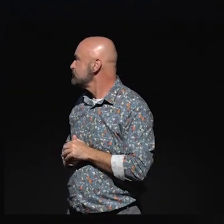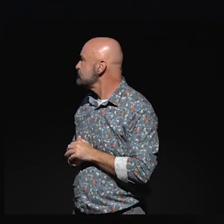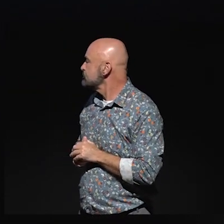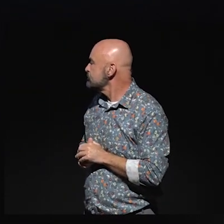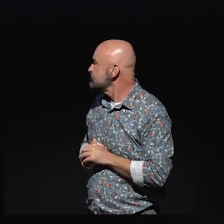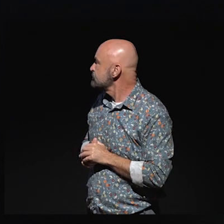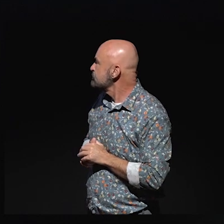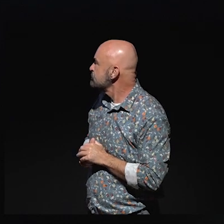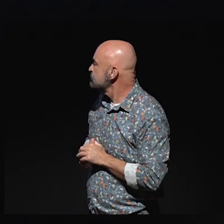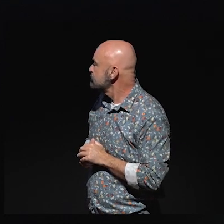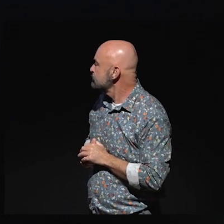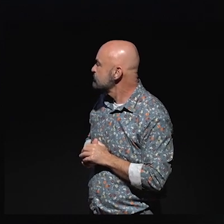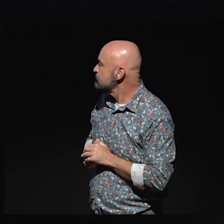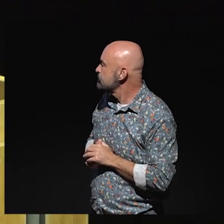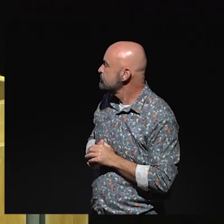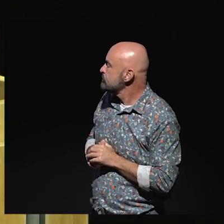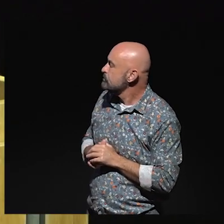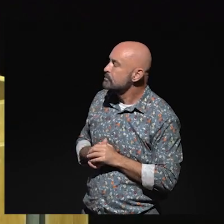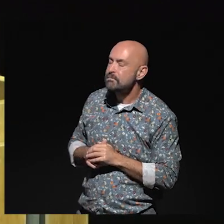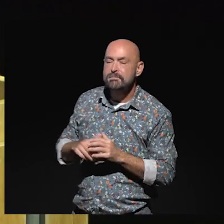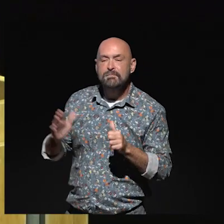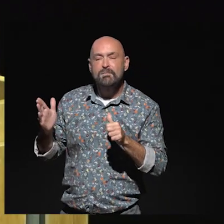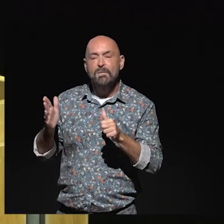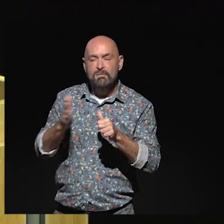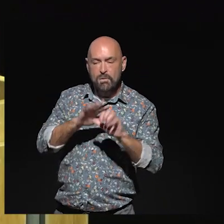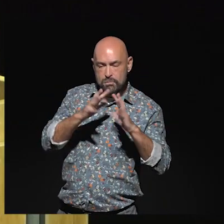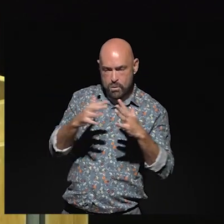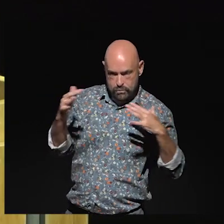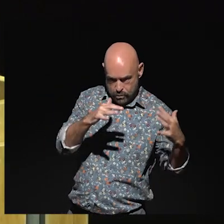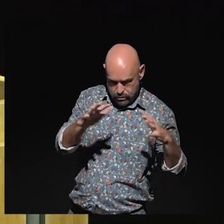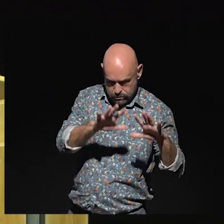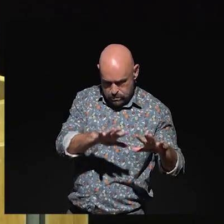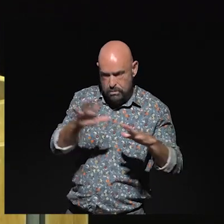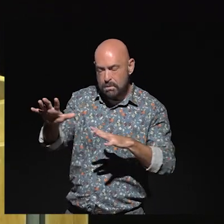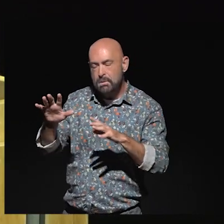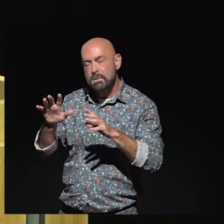At the end of the first war and of the great Cubist adventure